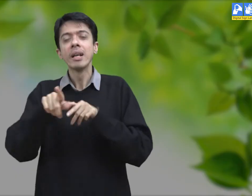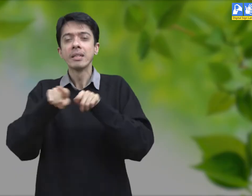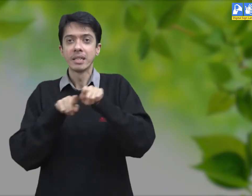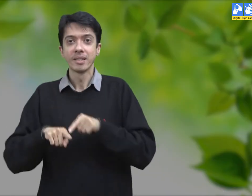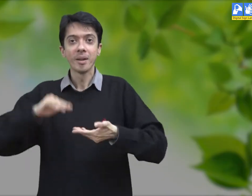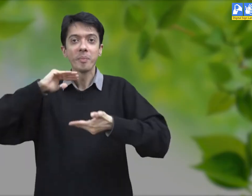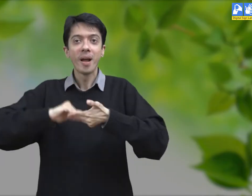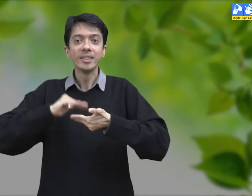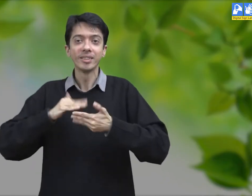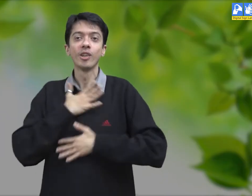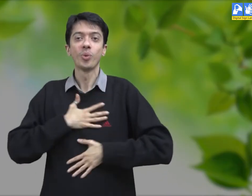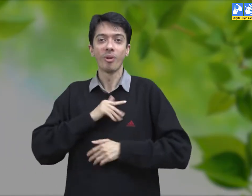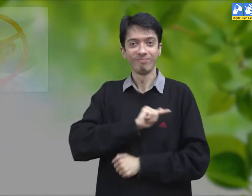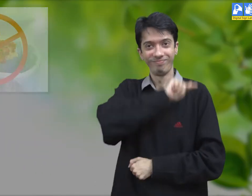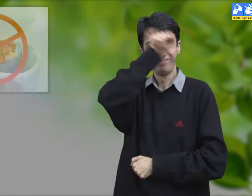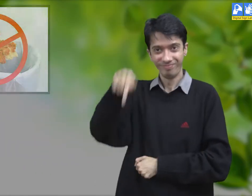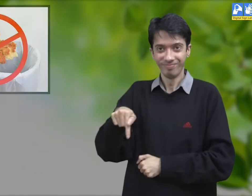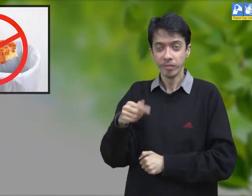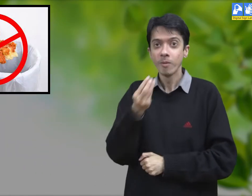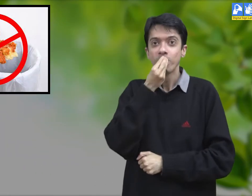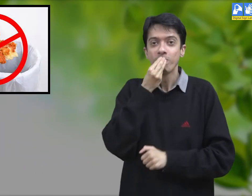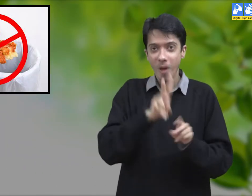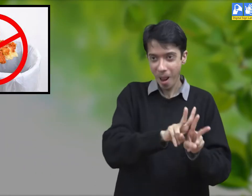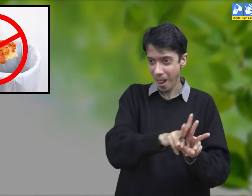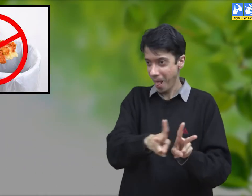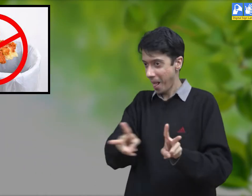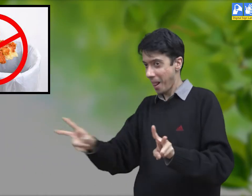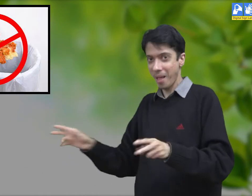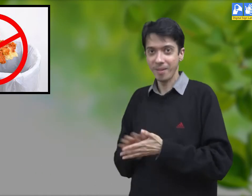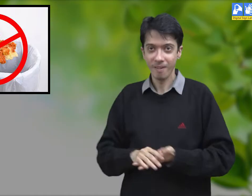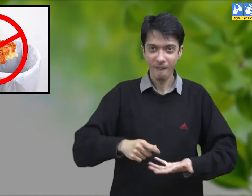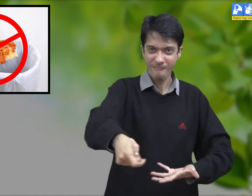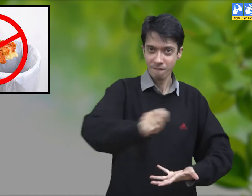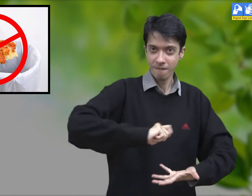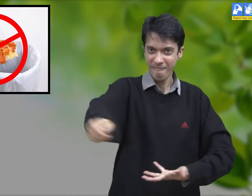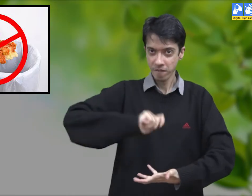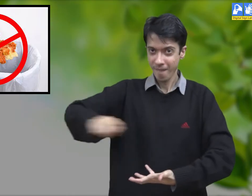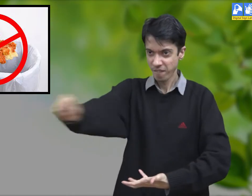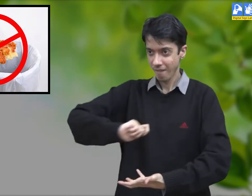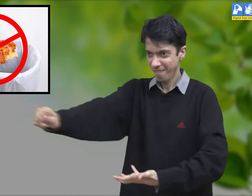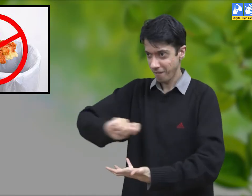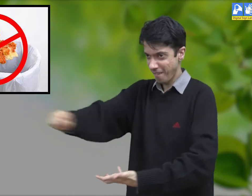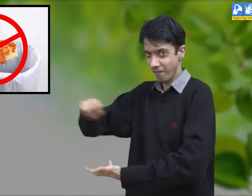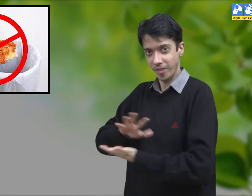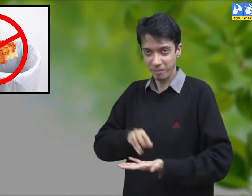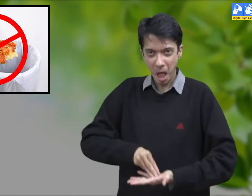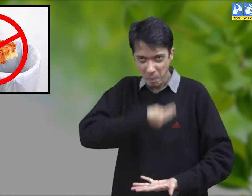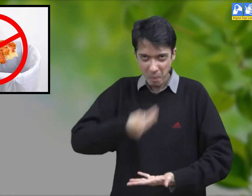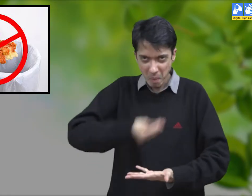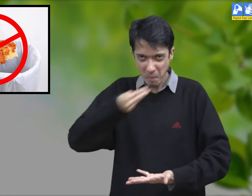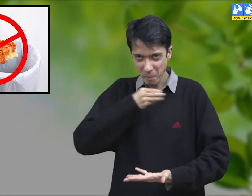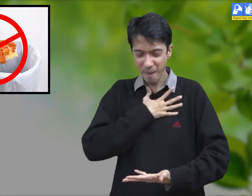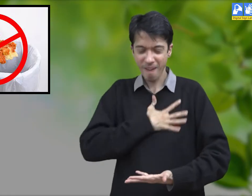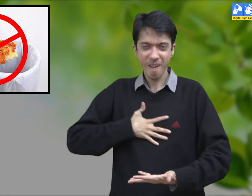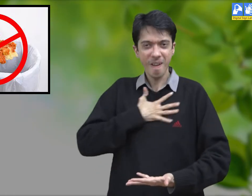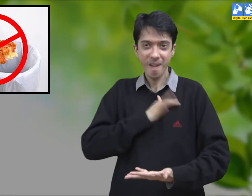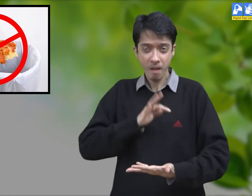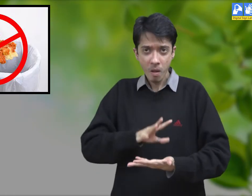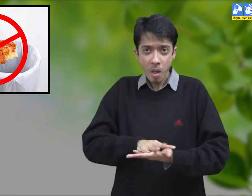First example, when we go in weddings we fill up our plates with varieties of food.